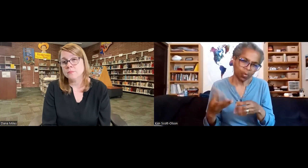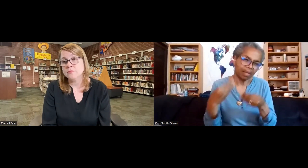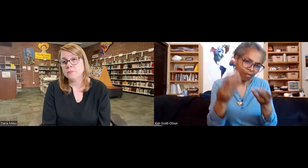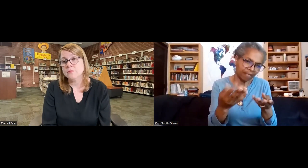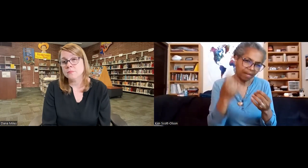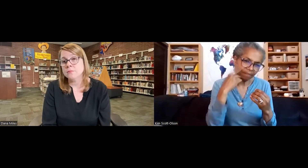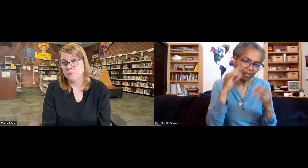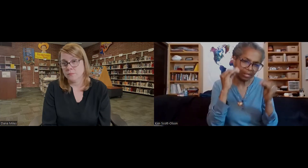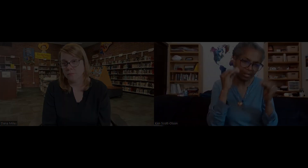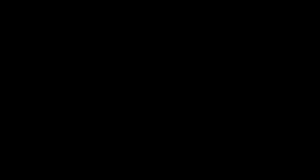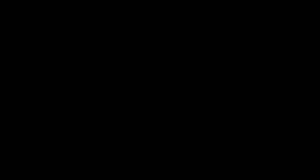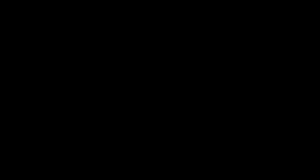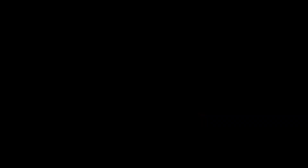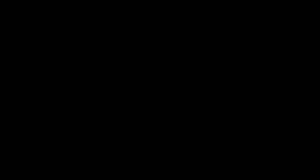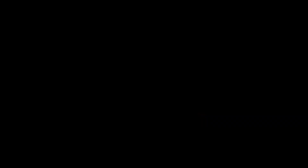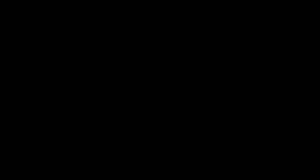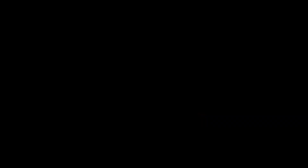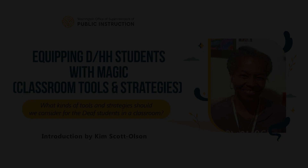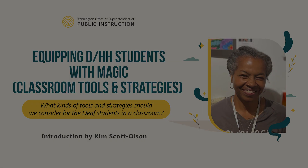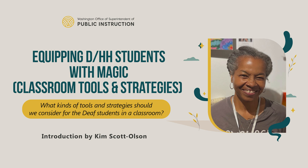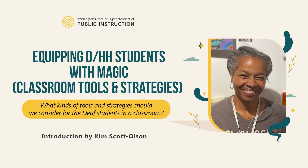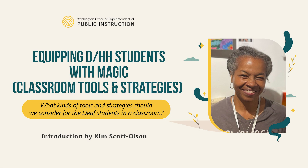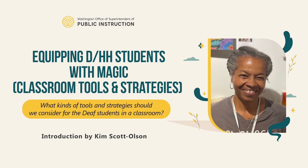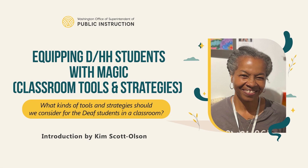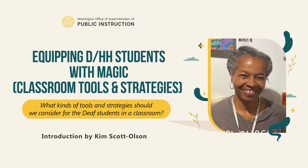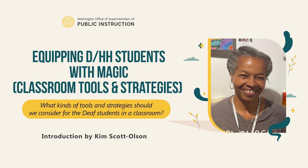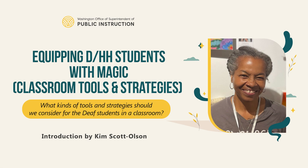providing a comprehensive list of resources for teachers.